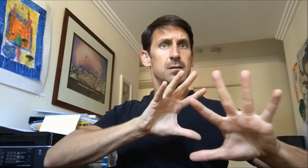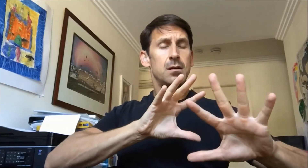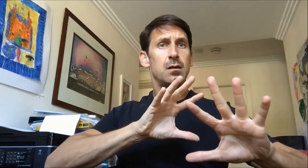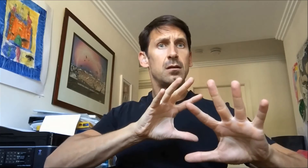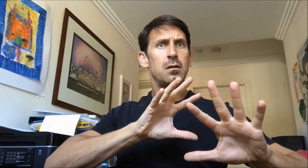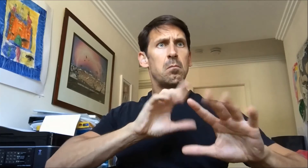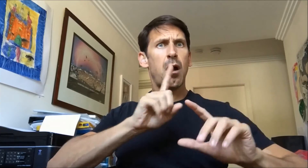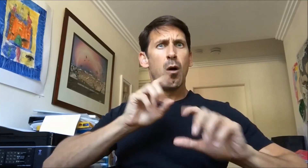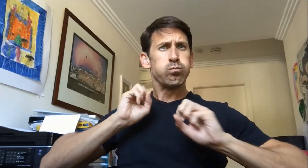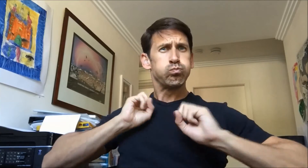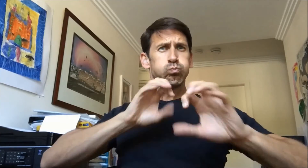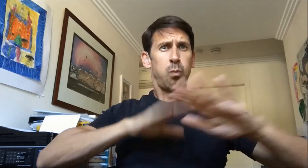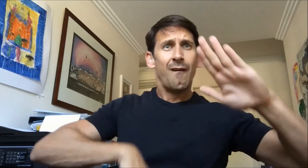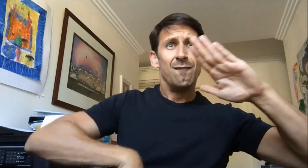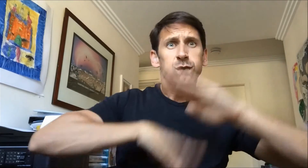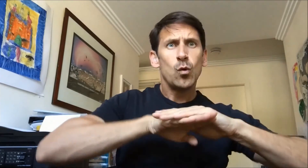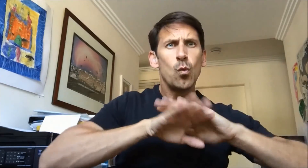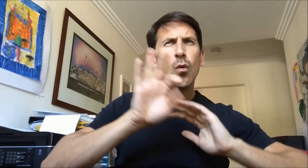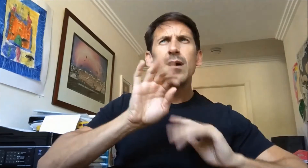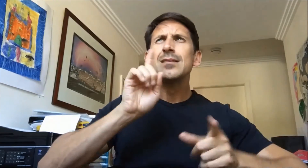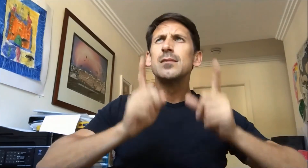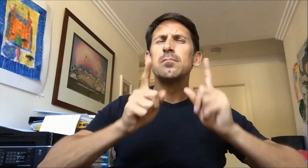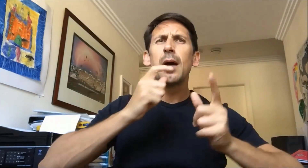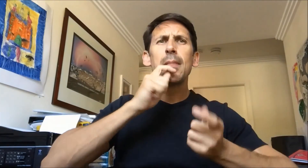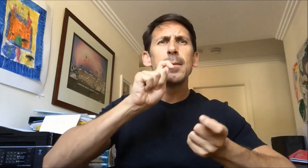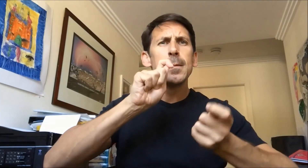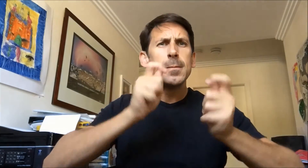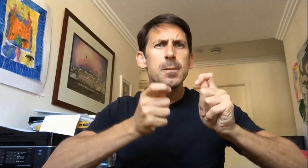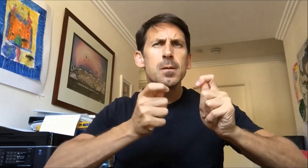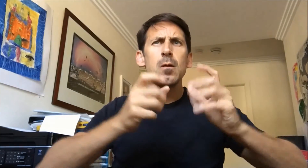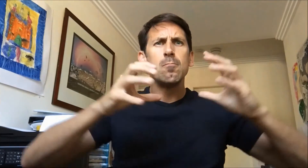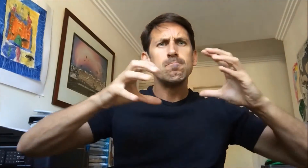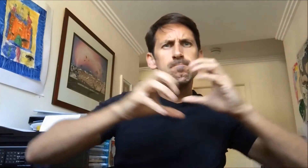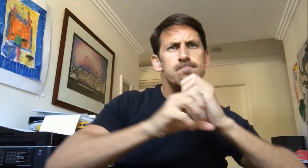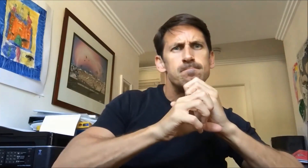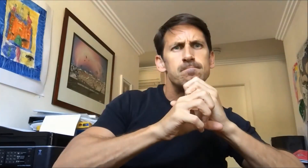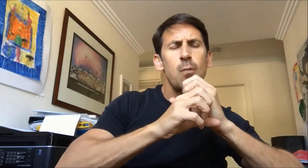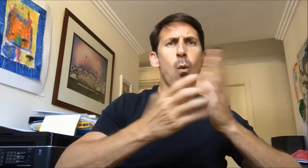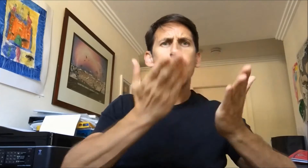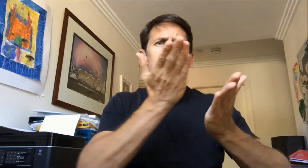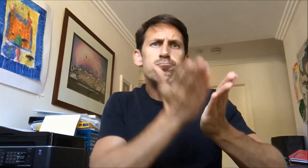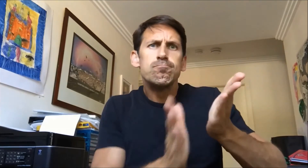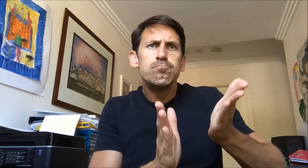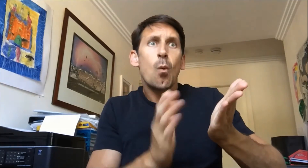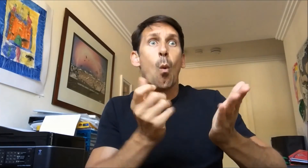It's not possible for them to interpret every single word. Instead, they will tweak the message a little